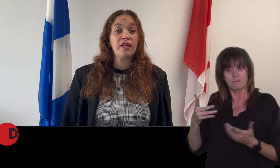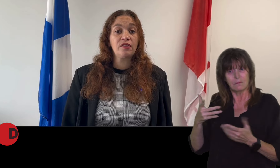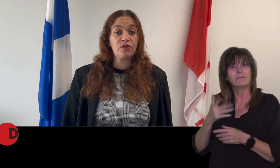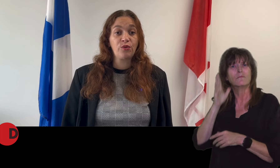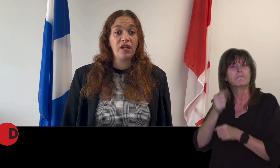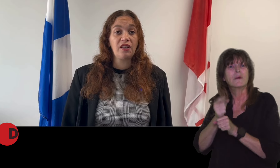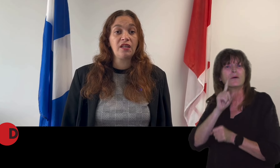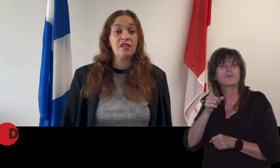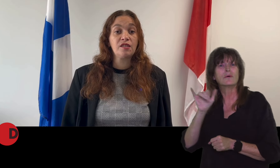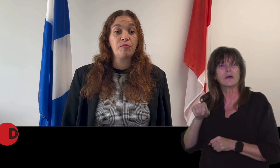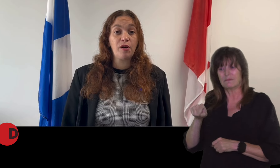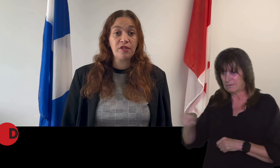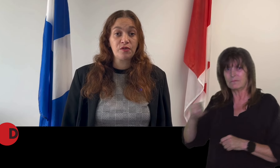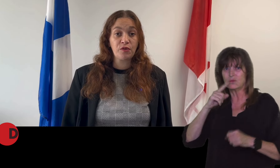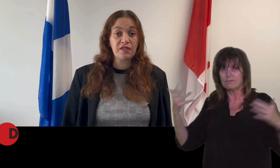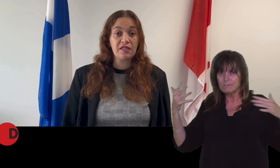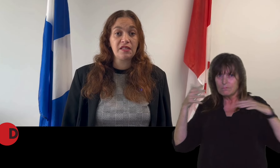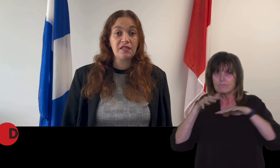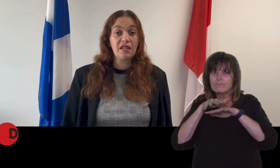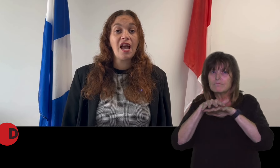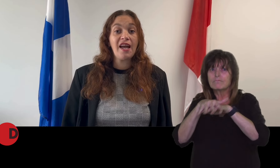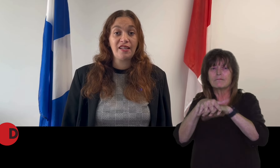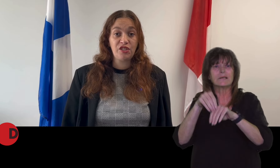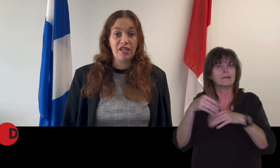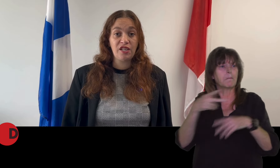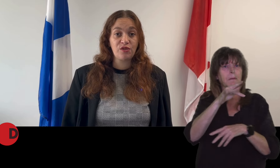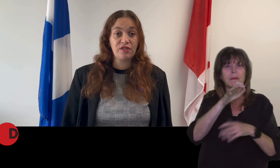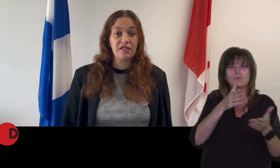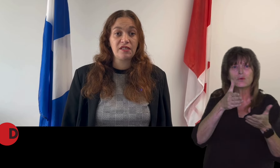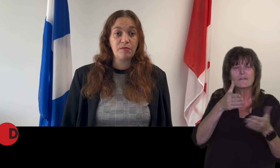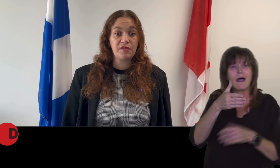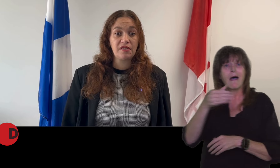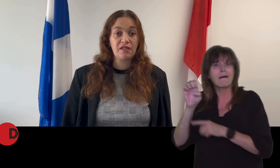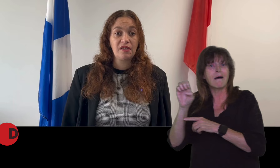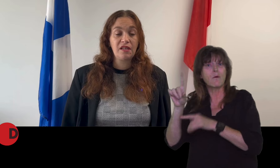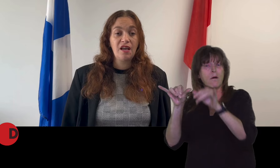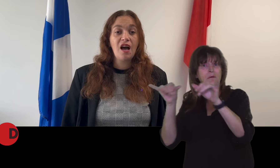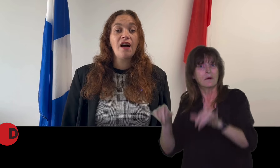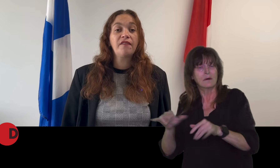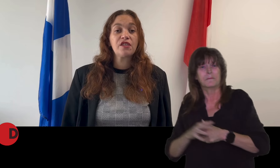which will ensure that they are integrated into public services and